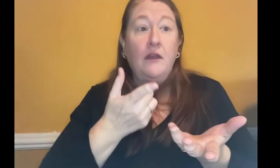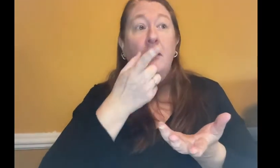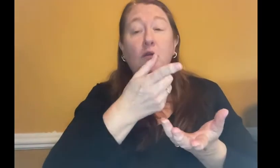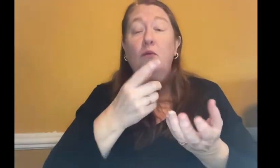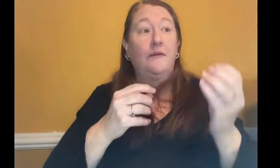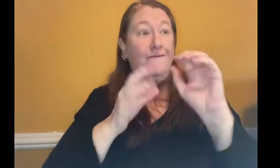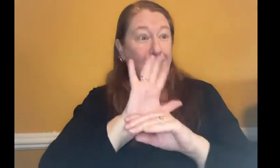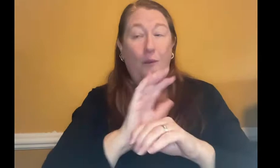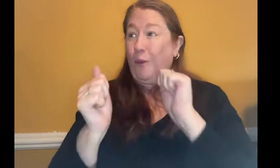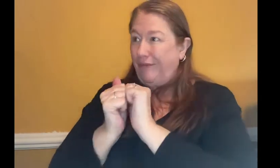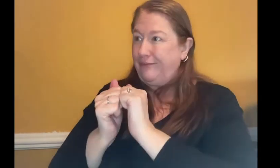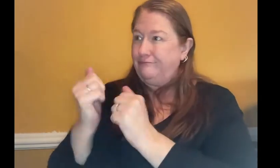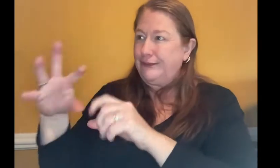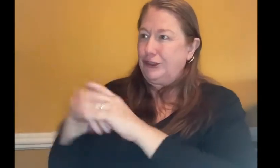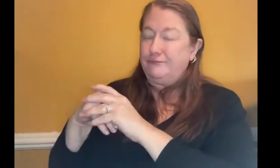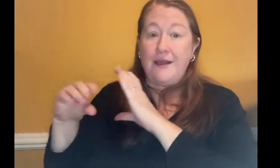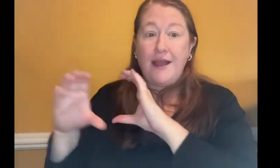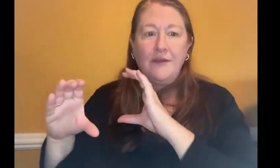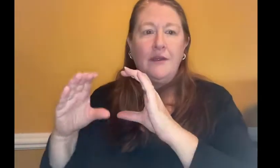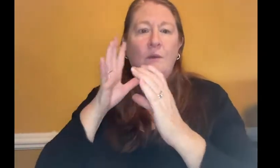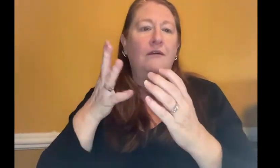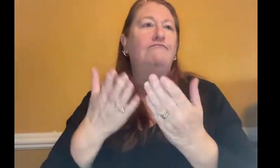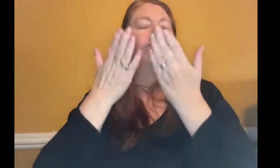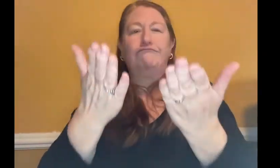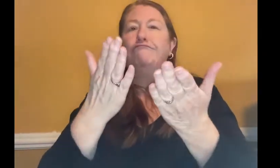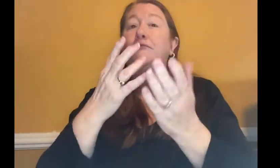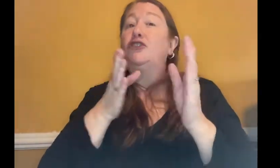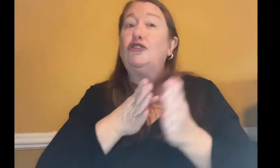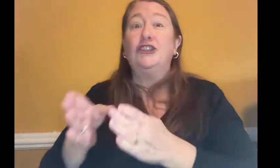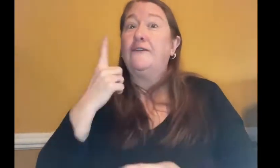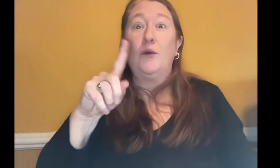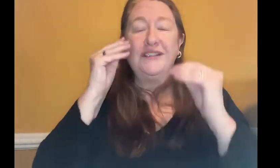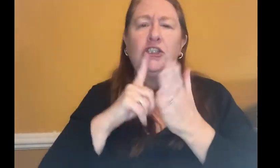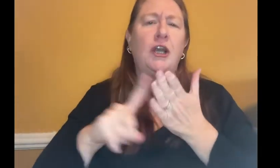Pairing the video with an engagement activity can also provide